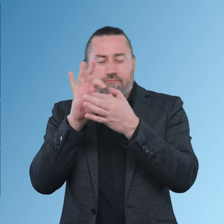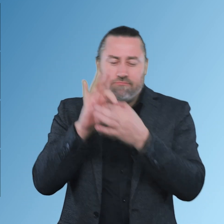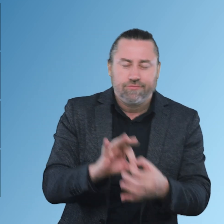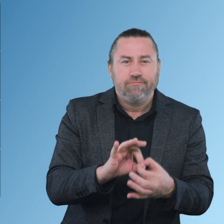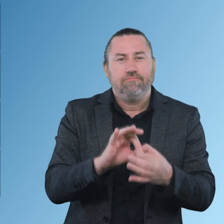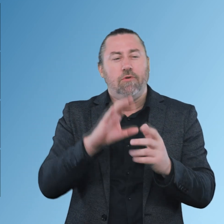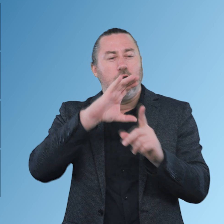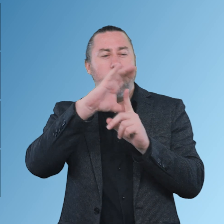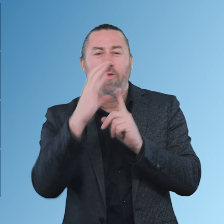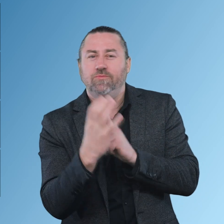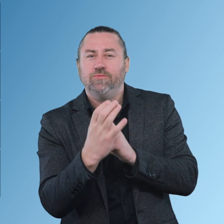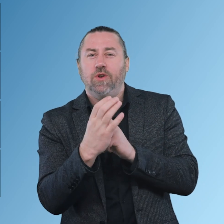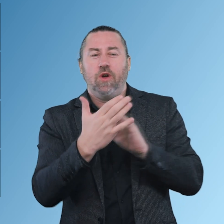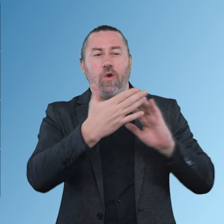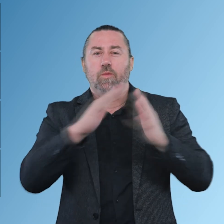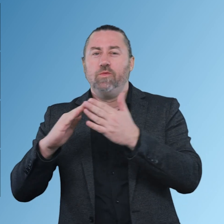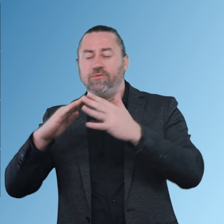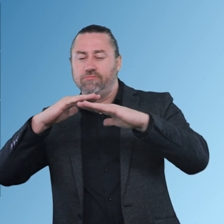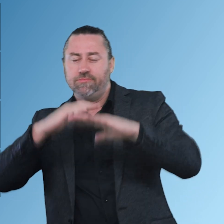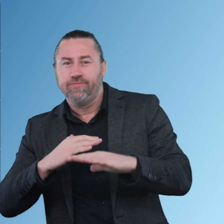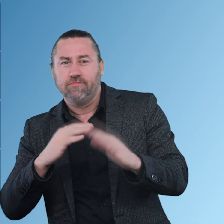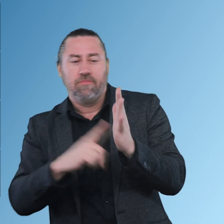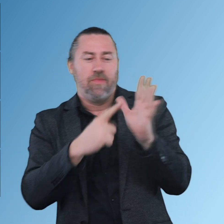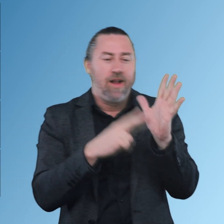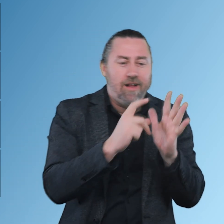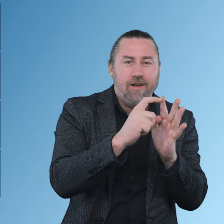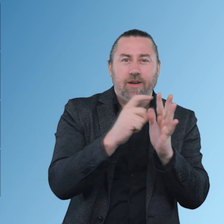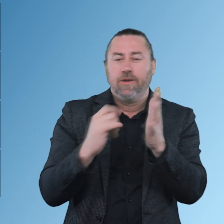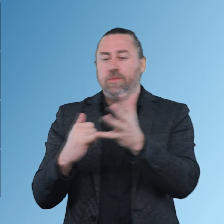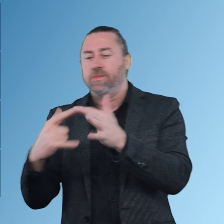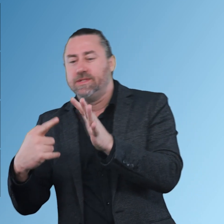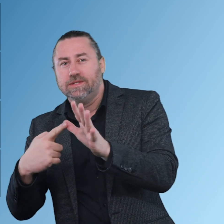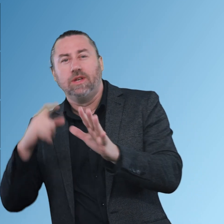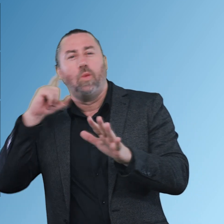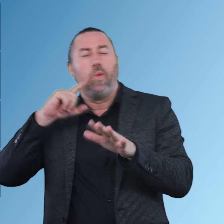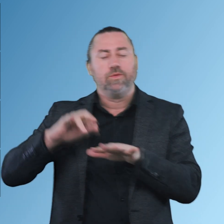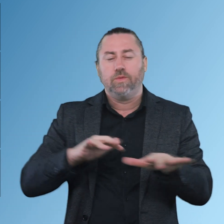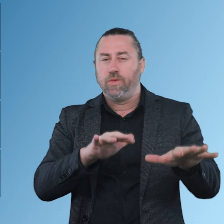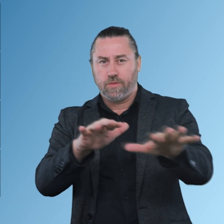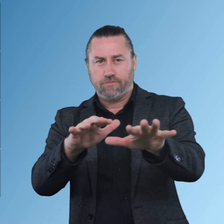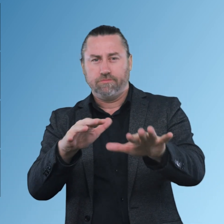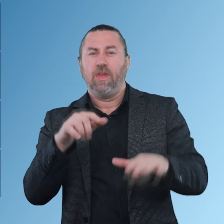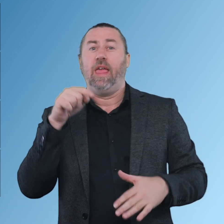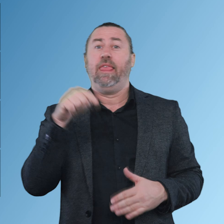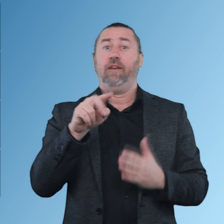to their culture, community, land, sea and water. This video provides a summary of the final report